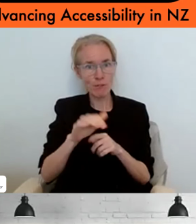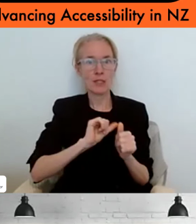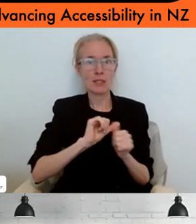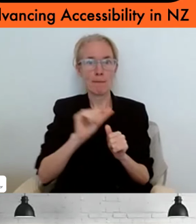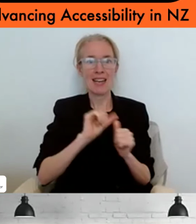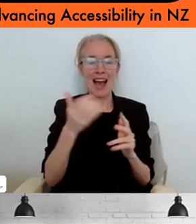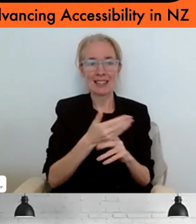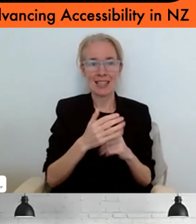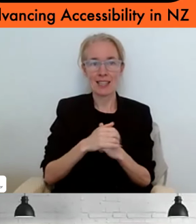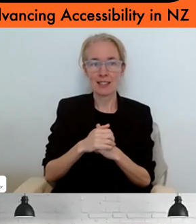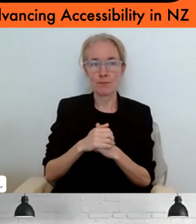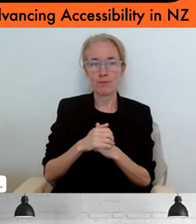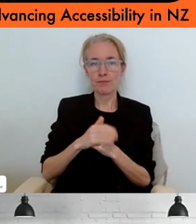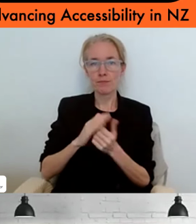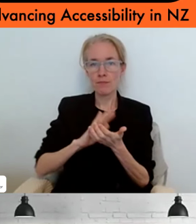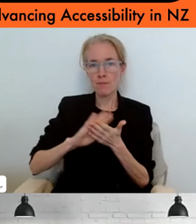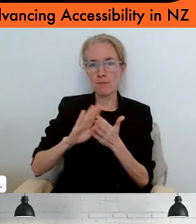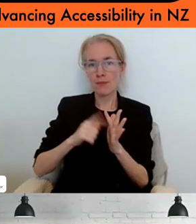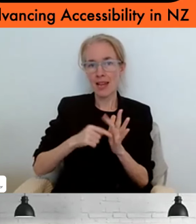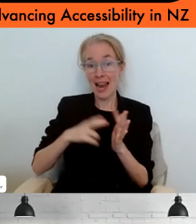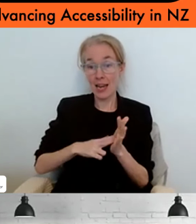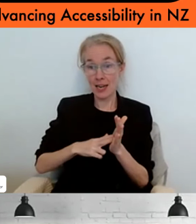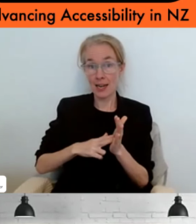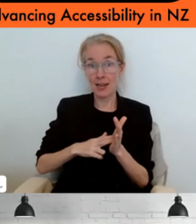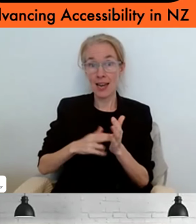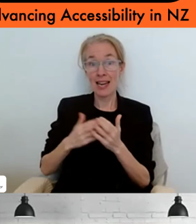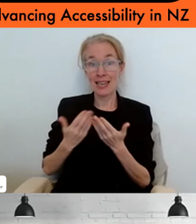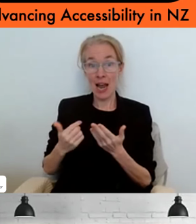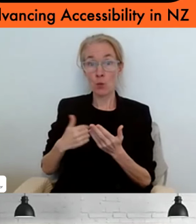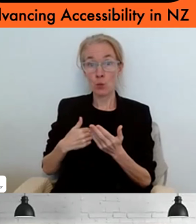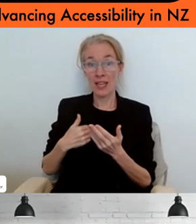We developed a process which actually uses a measurable level of accessibility,